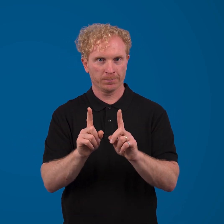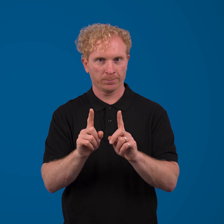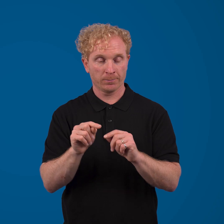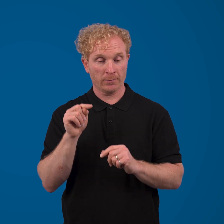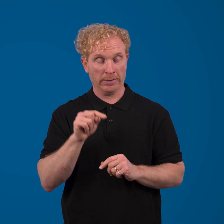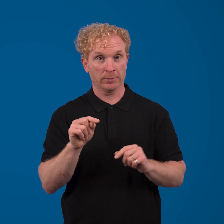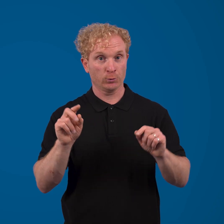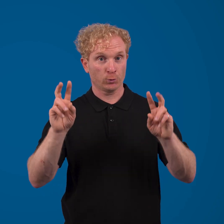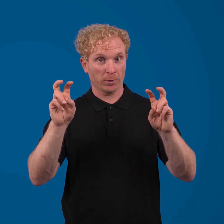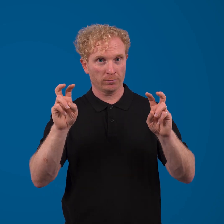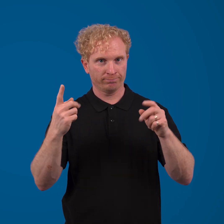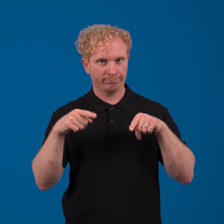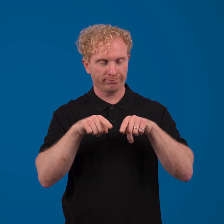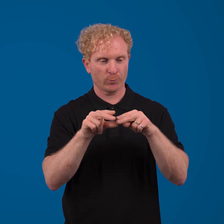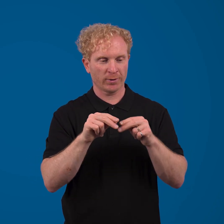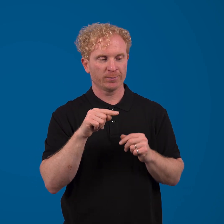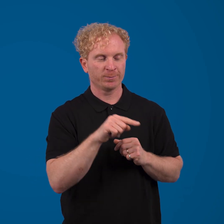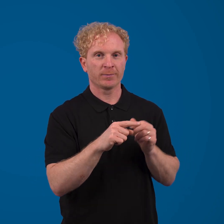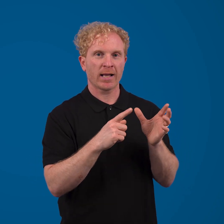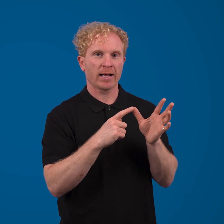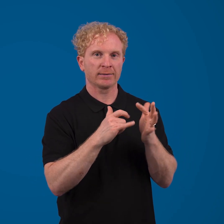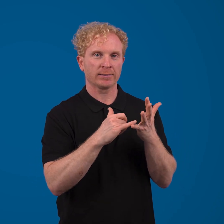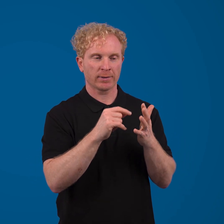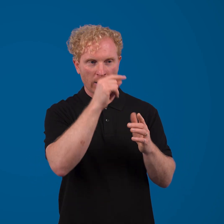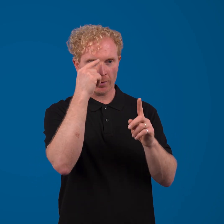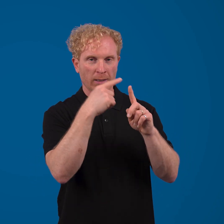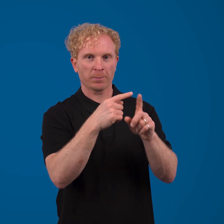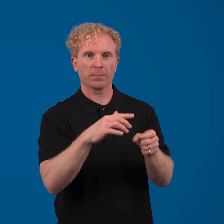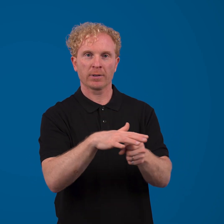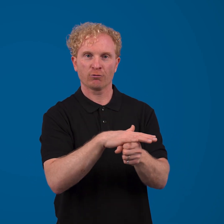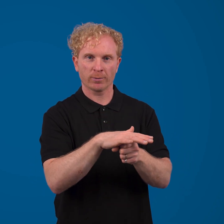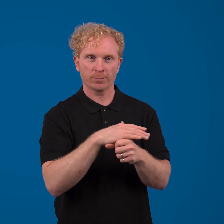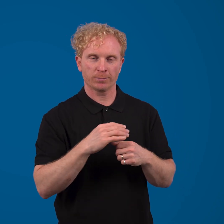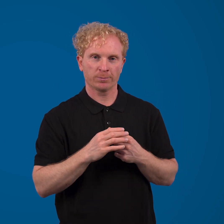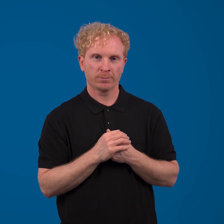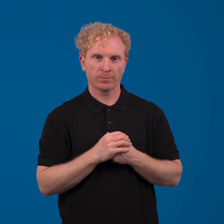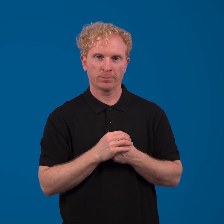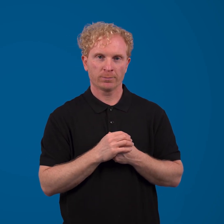These topics are associated with ADS Outcome Areas.